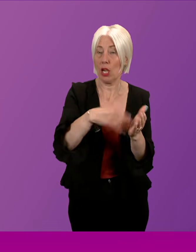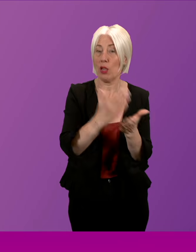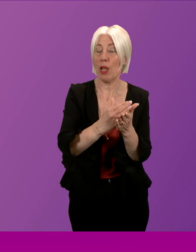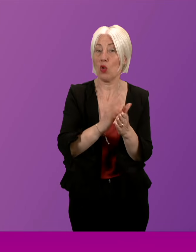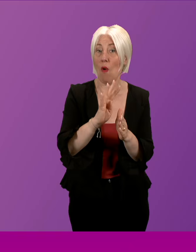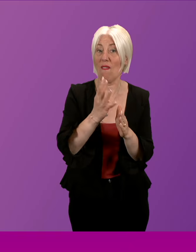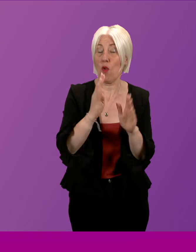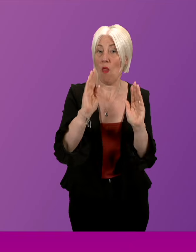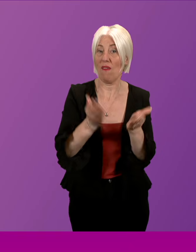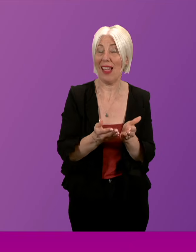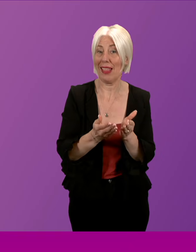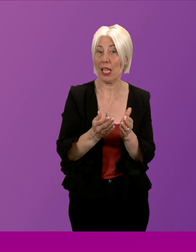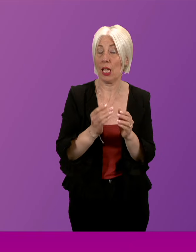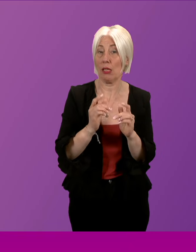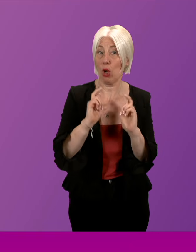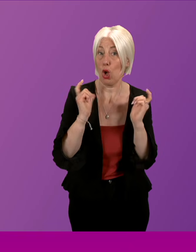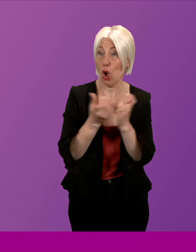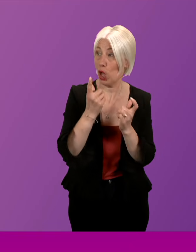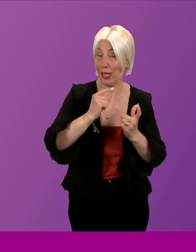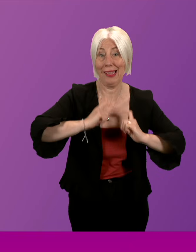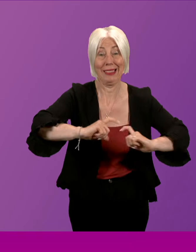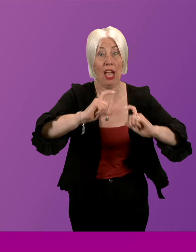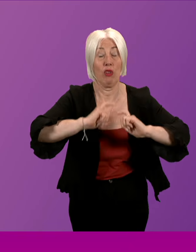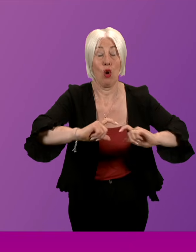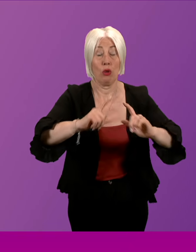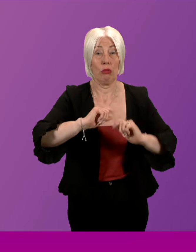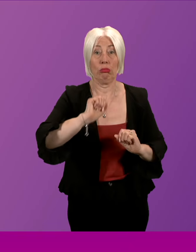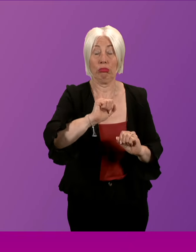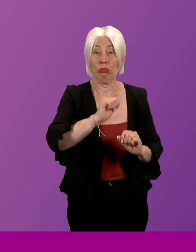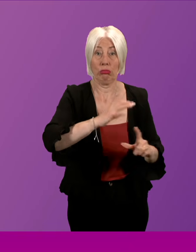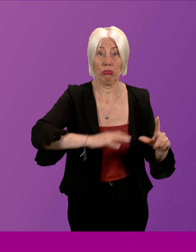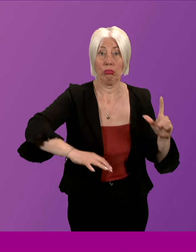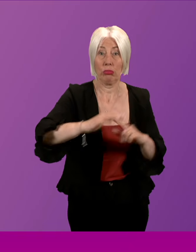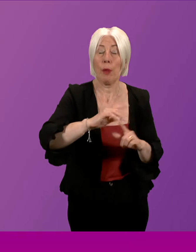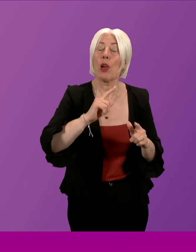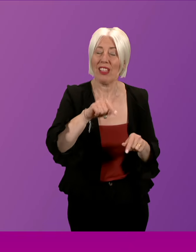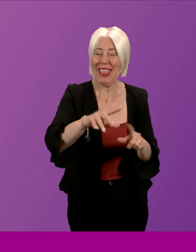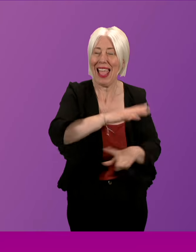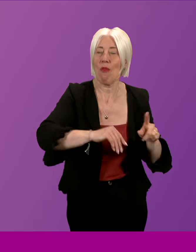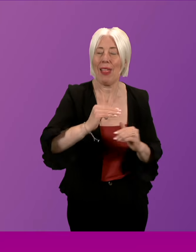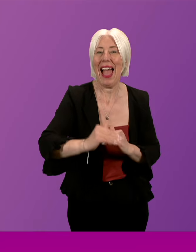College is able to sustain its operations in an area of high economic challenge.